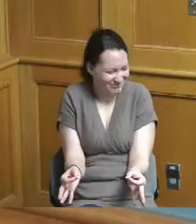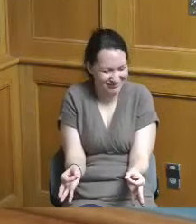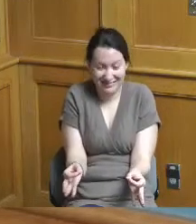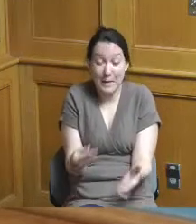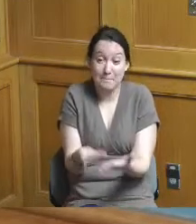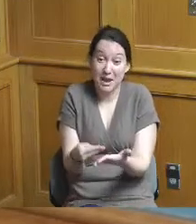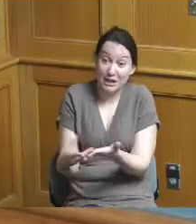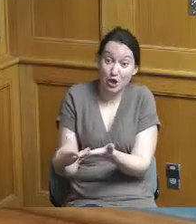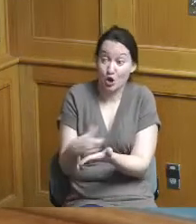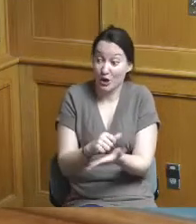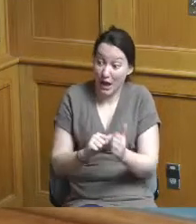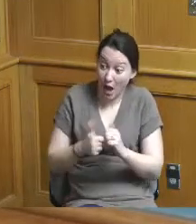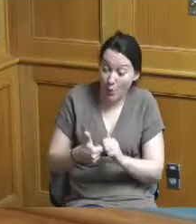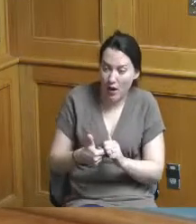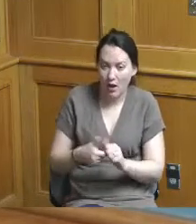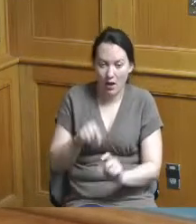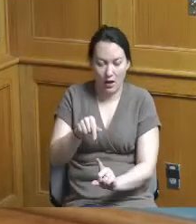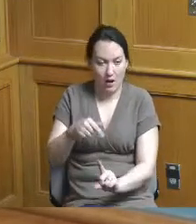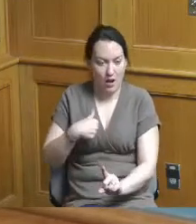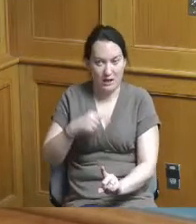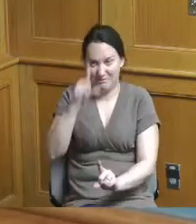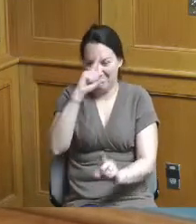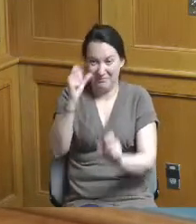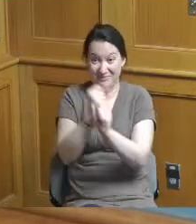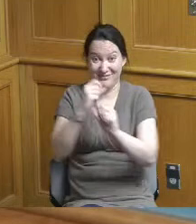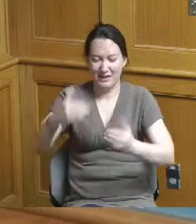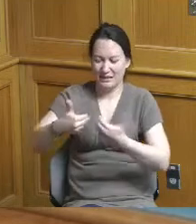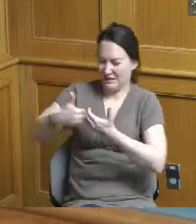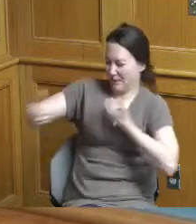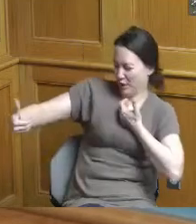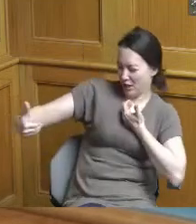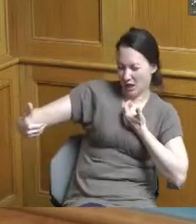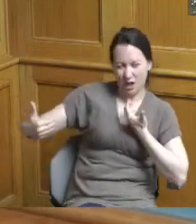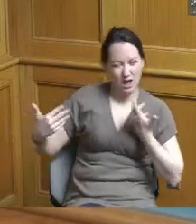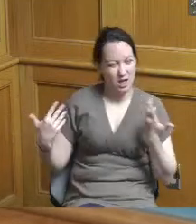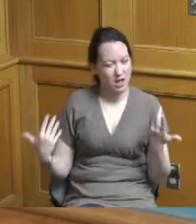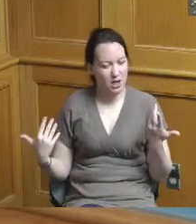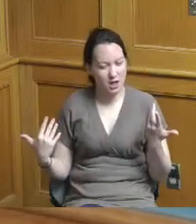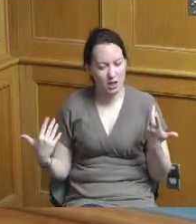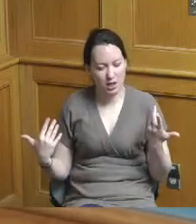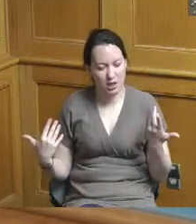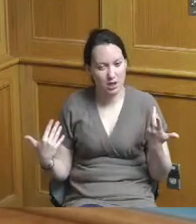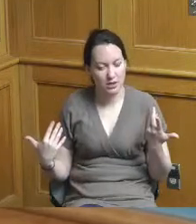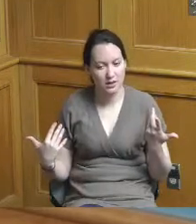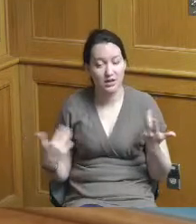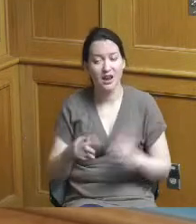bring in that's where I'm in I can't see this as a separate issue I don't Vandercar I think